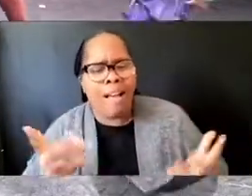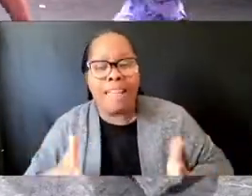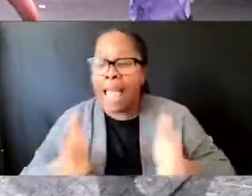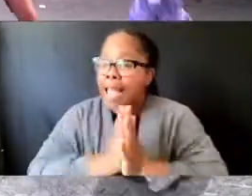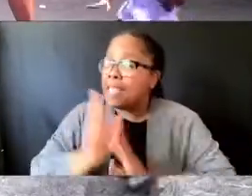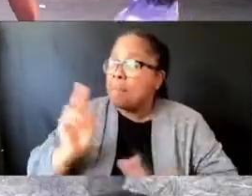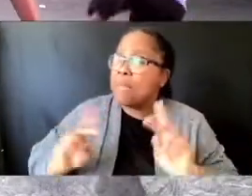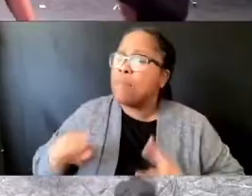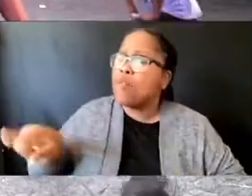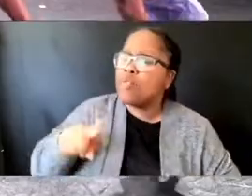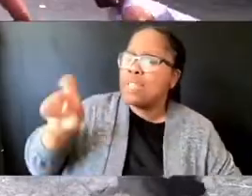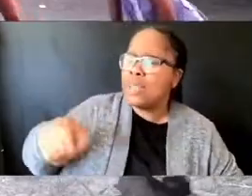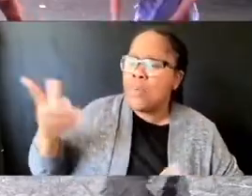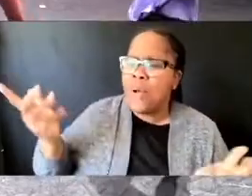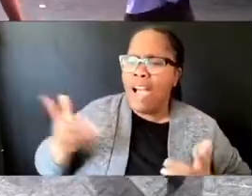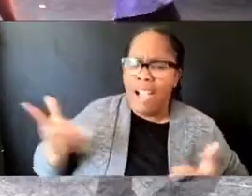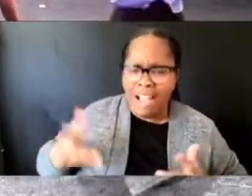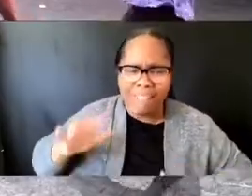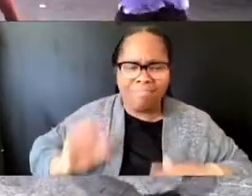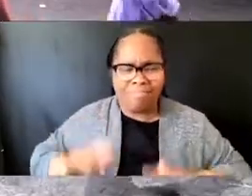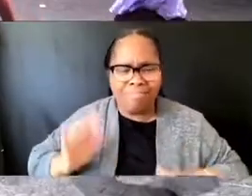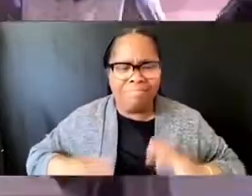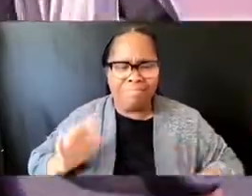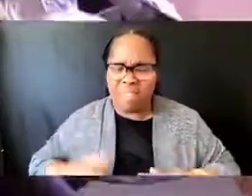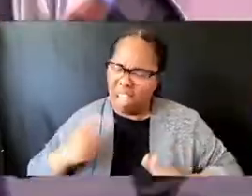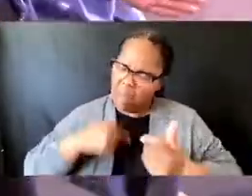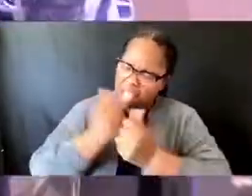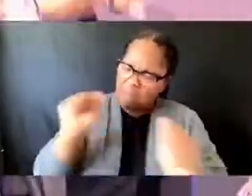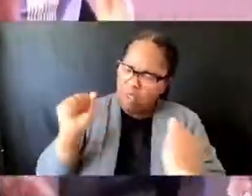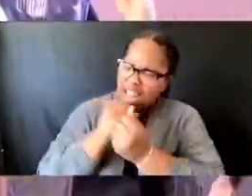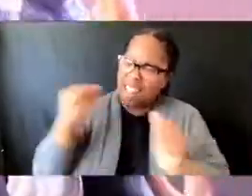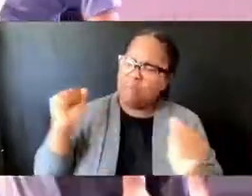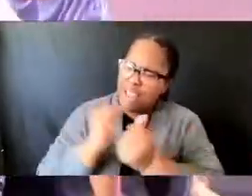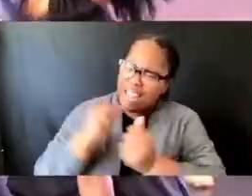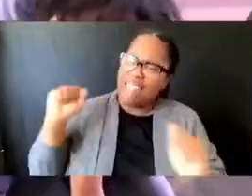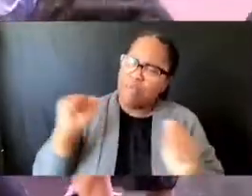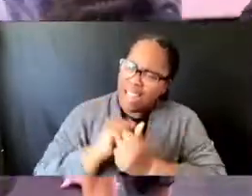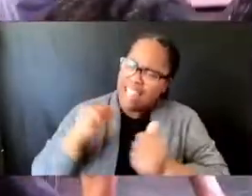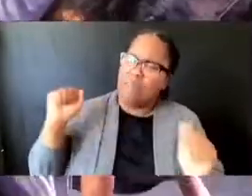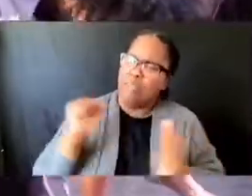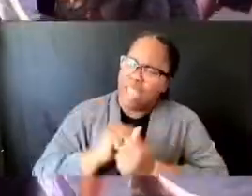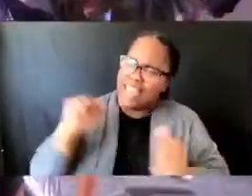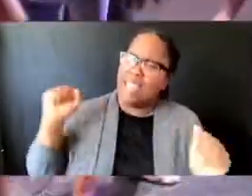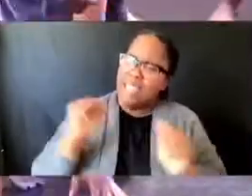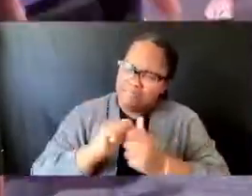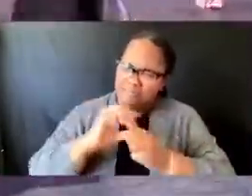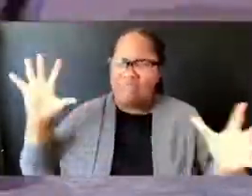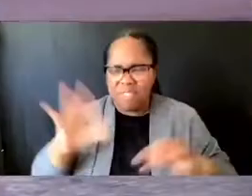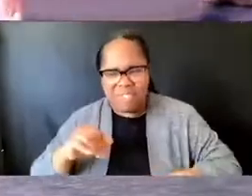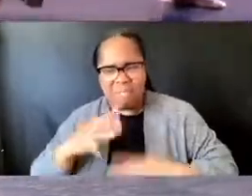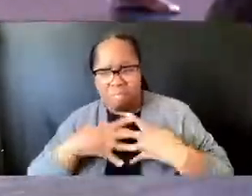Ask the people what they need 'Cause I'm a liberated, liberated, liberated liberated, liberated, liberated, liberated gatekeeper